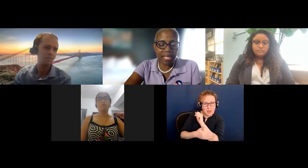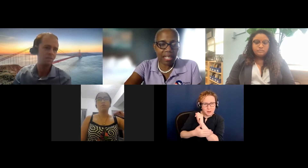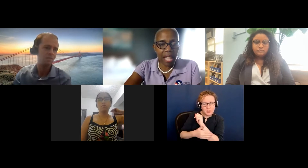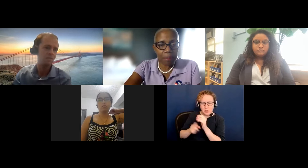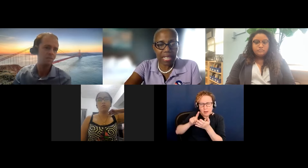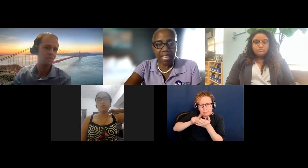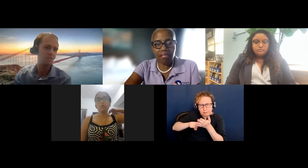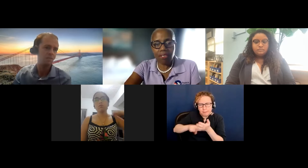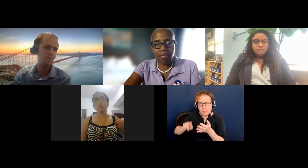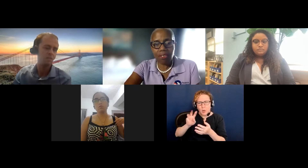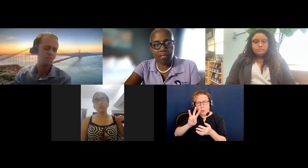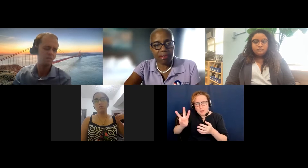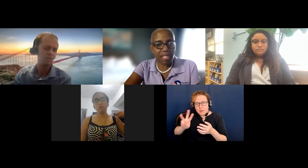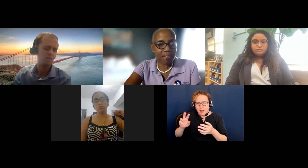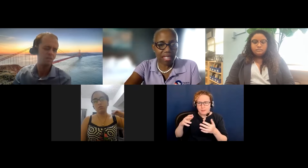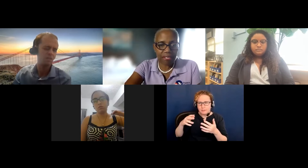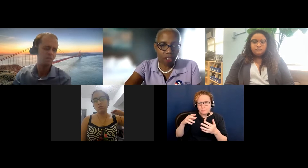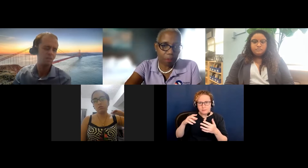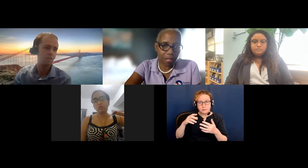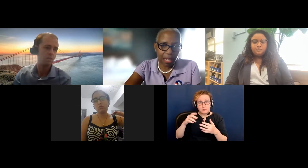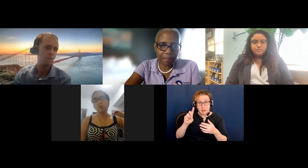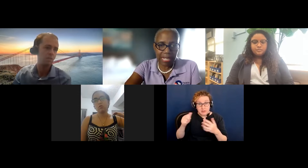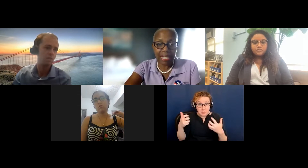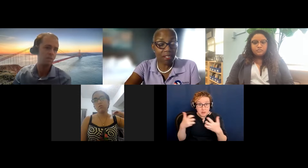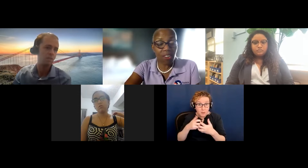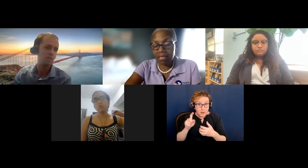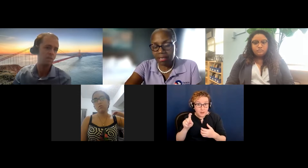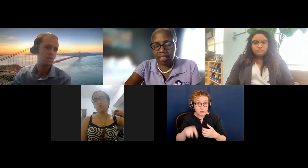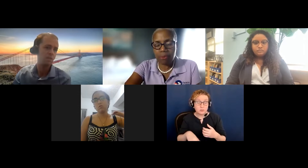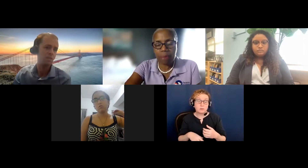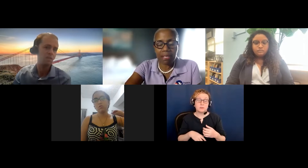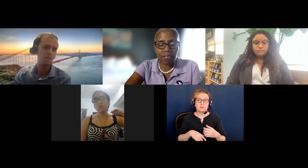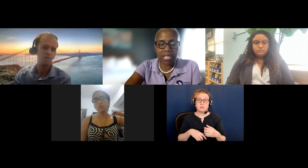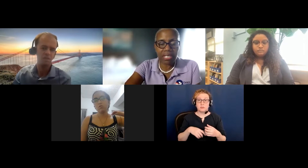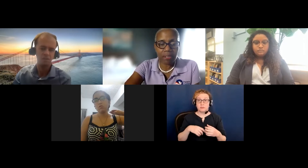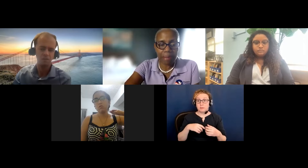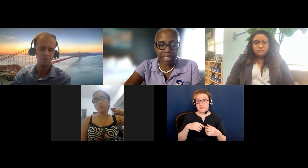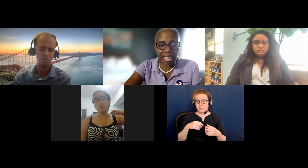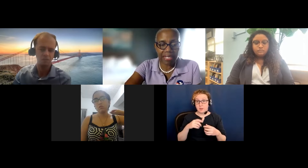accommodate or what they have trouble accommodating. Their website is clear about that.